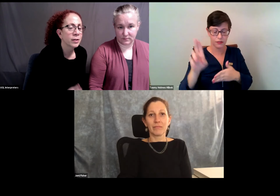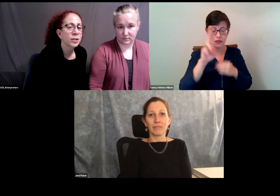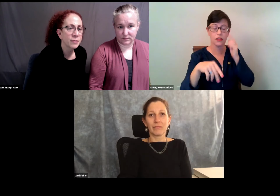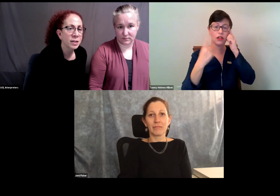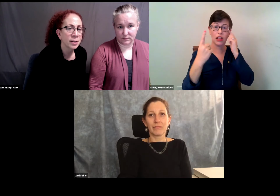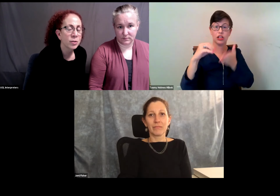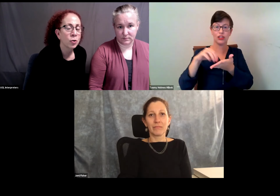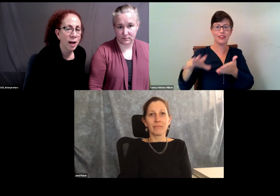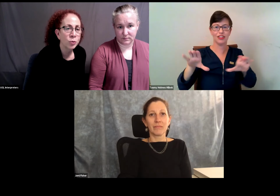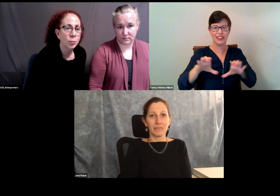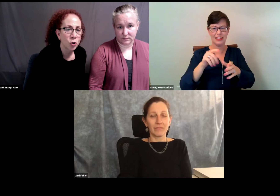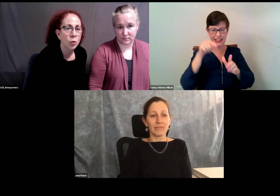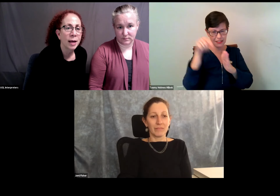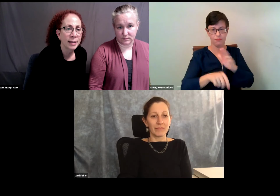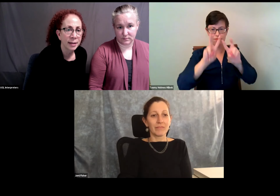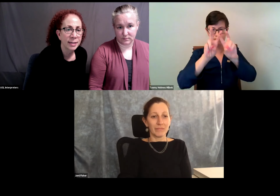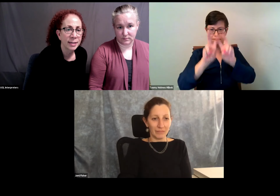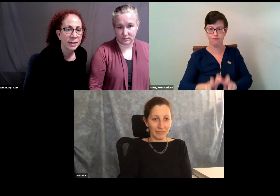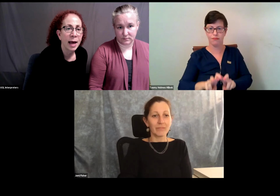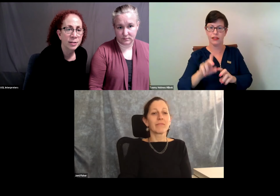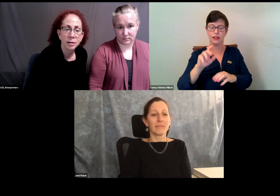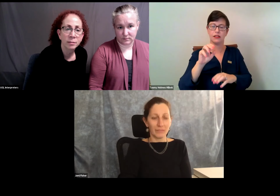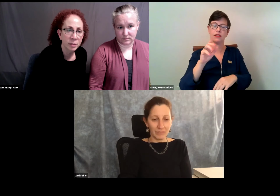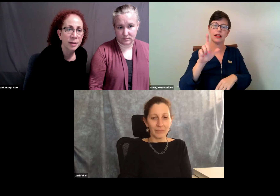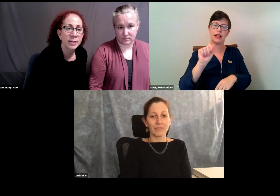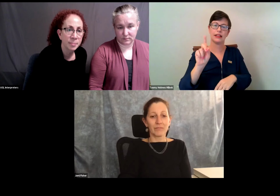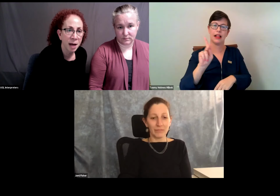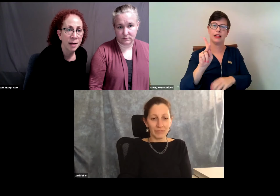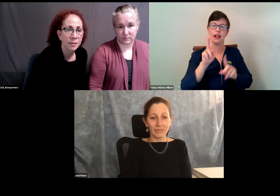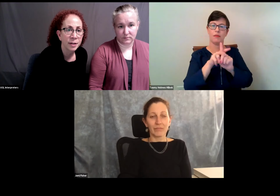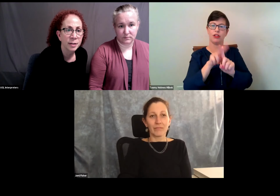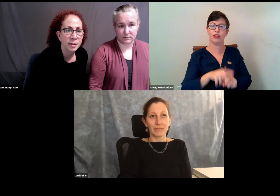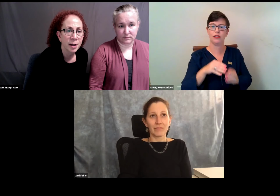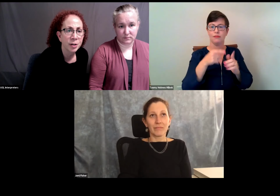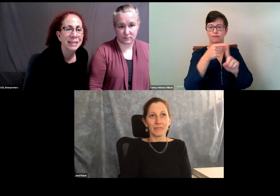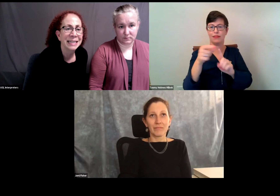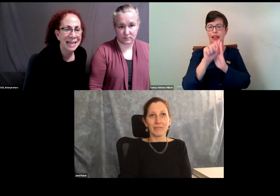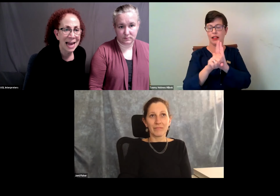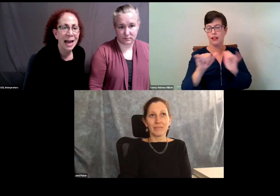desk studies graduate program at gallaudet has done a deep dive into this area lead K